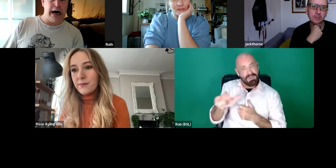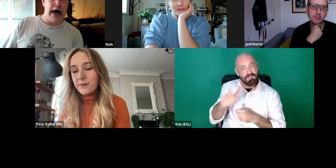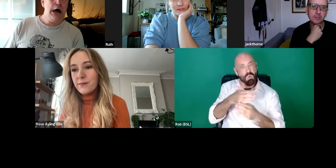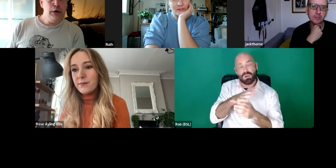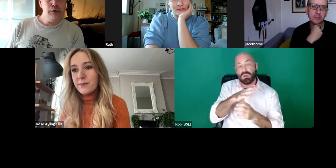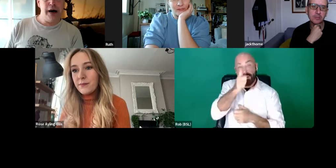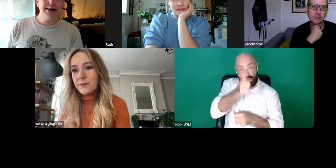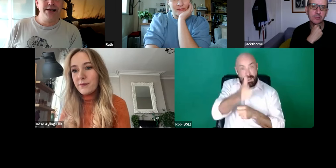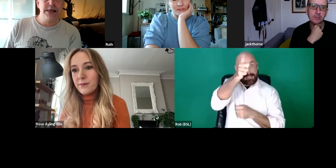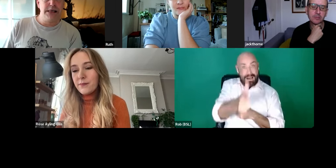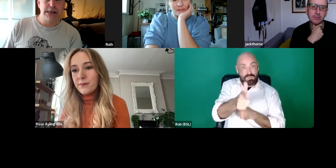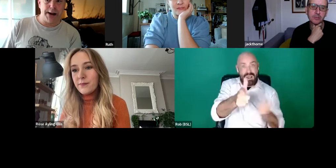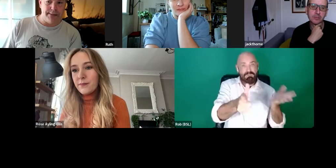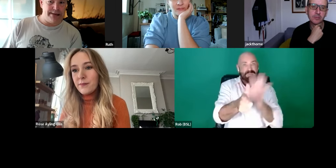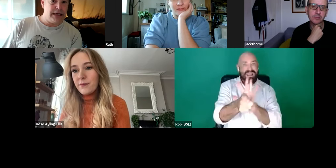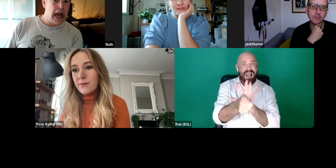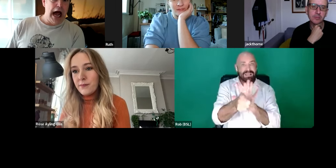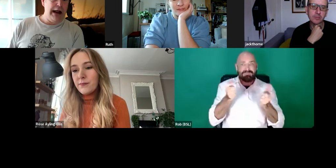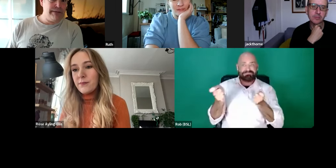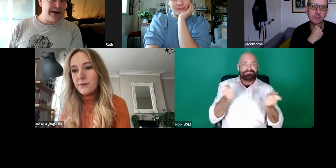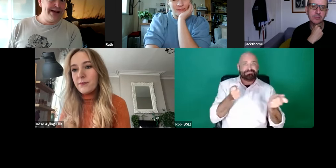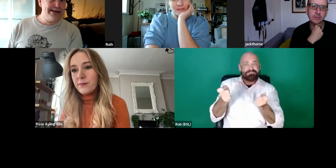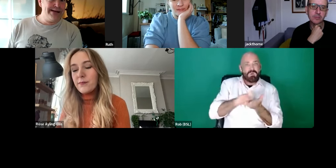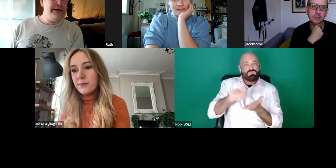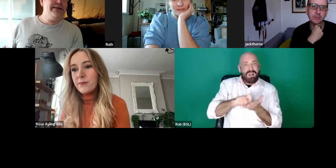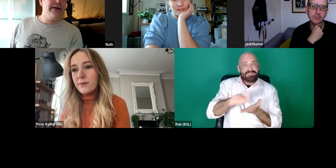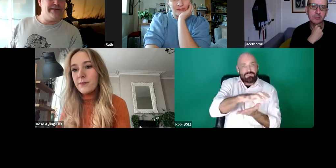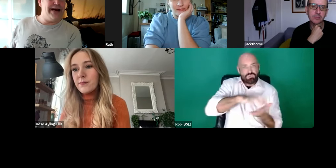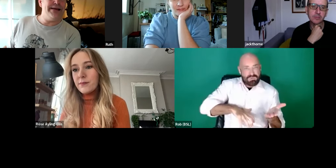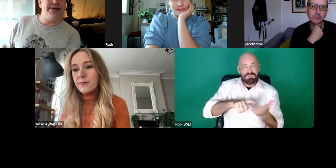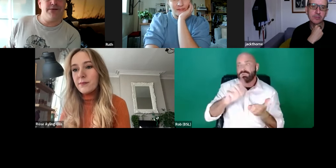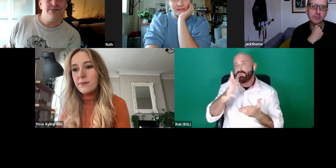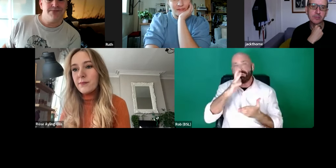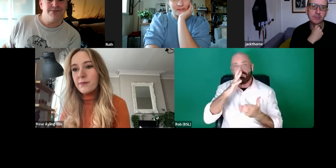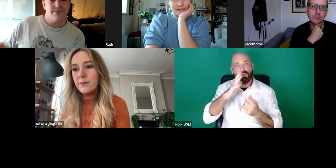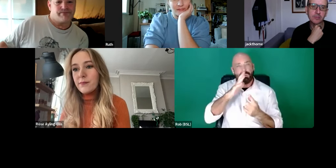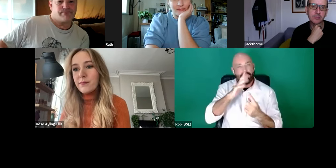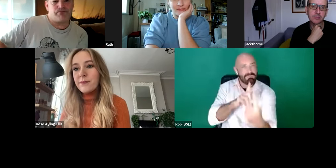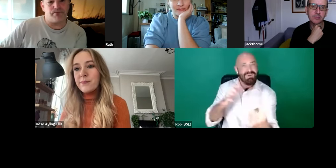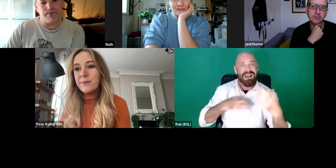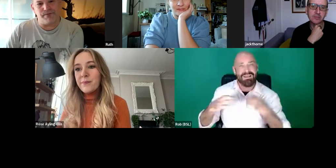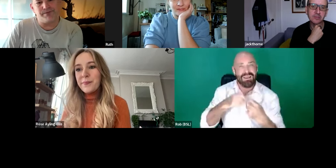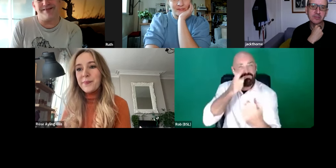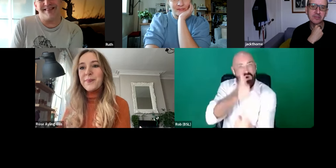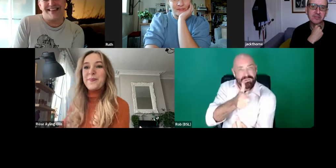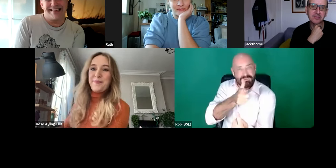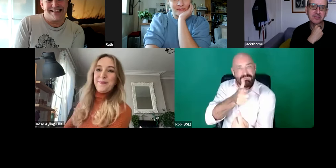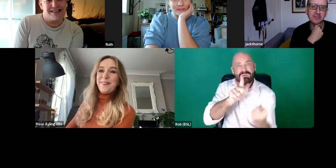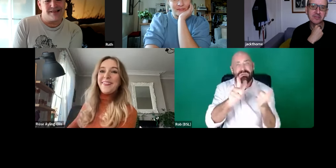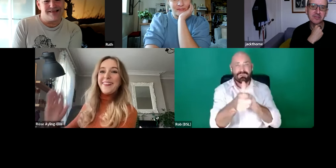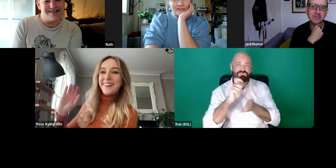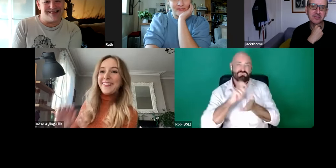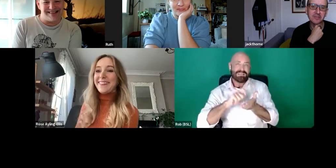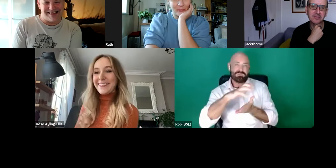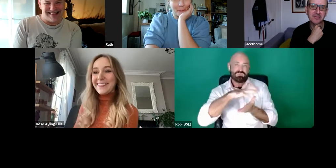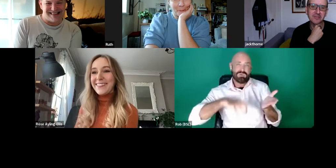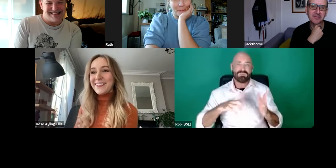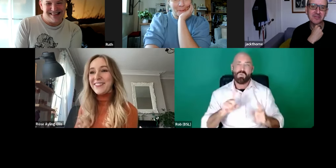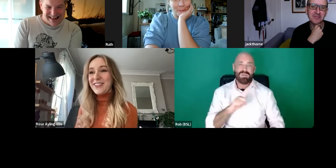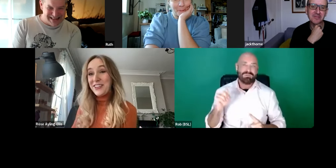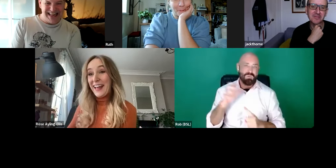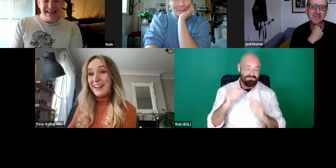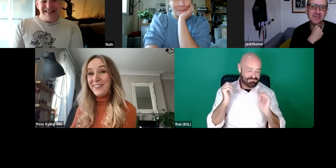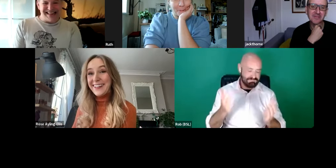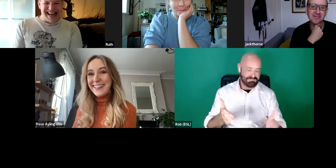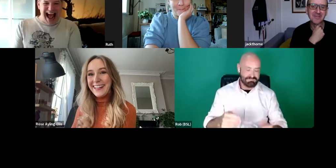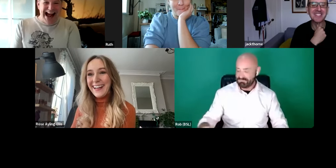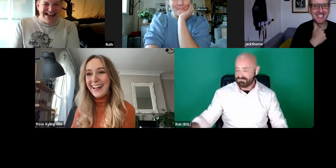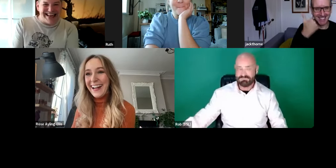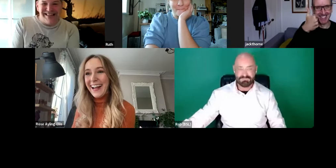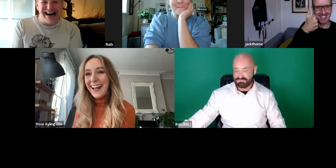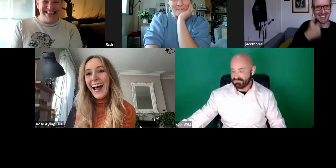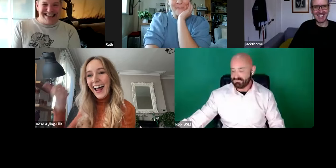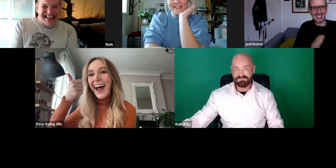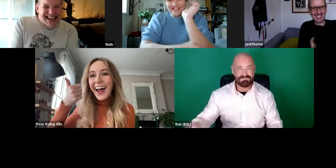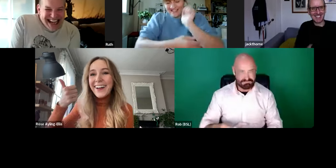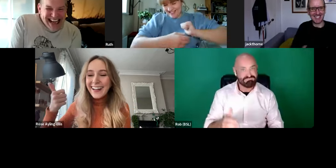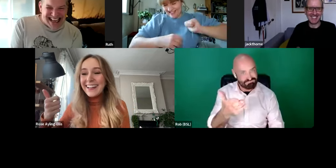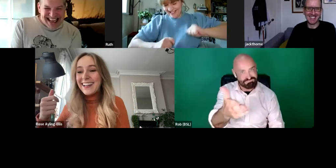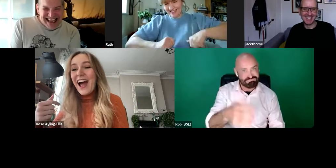behind the camera writing scripts as well as in front of it?